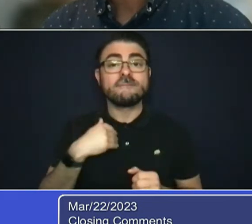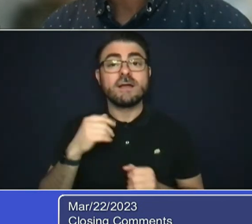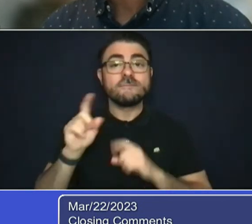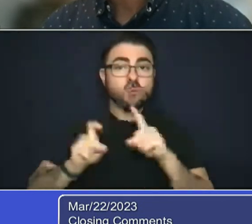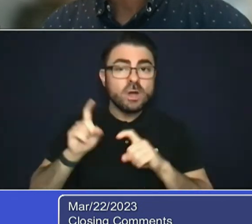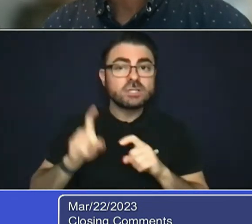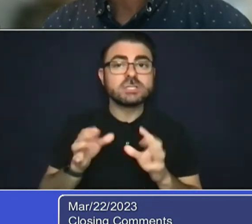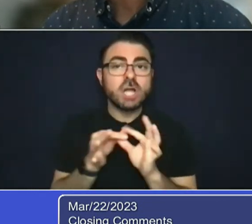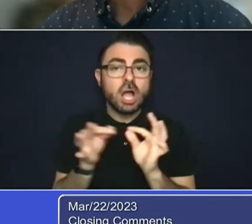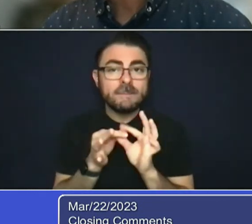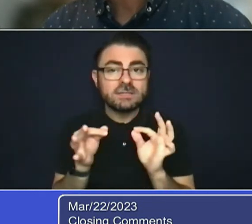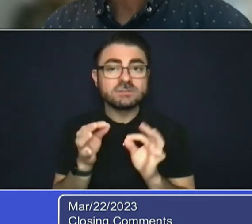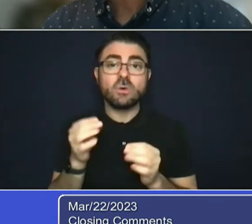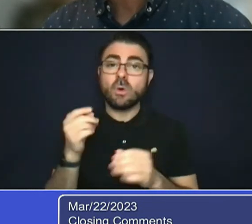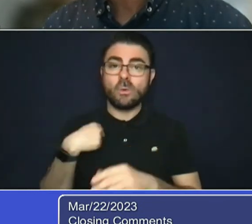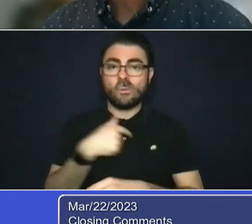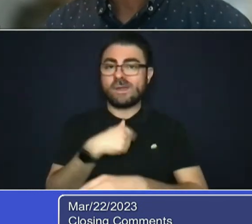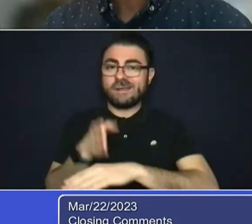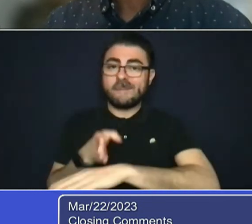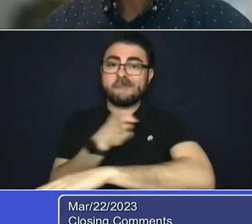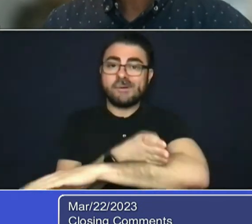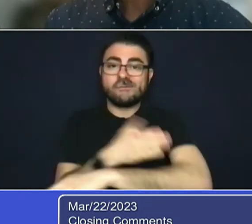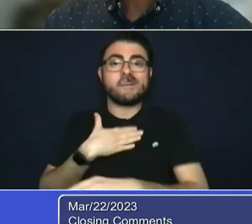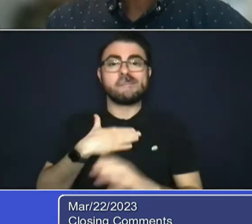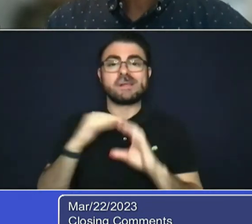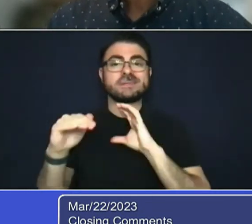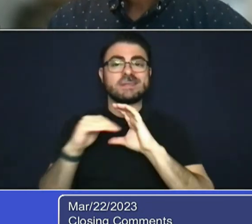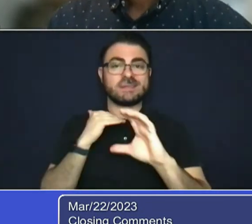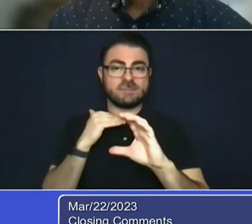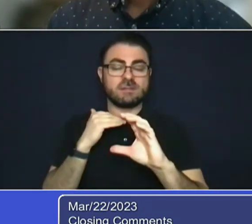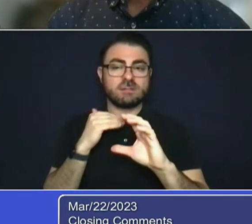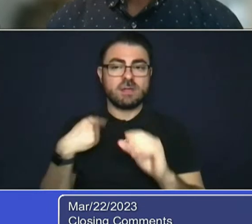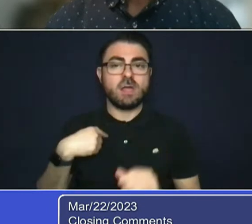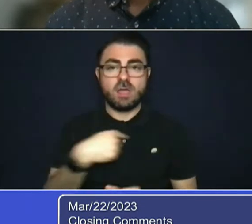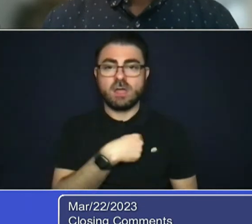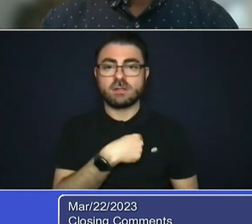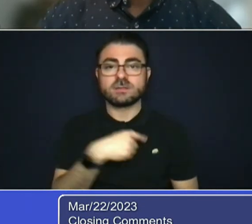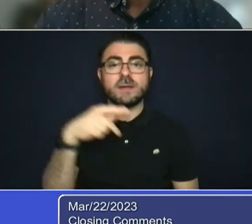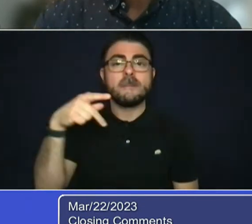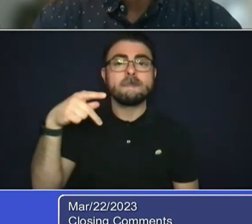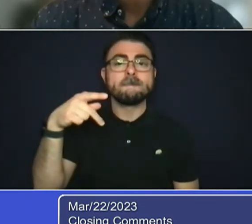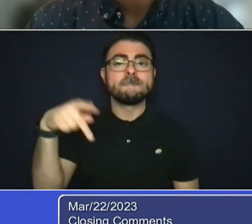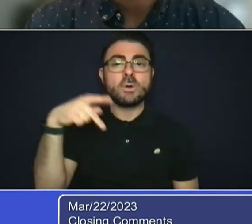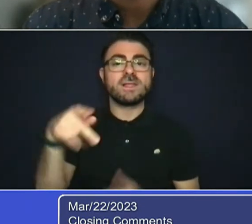ORIGINAL EMAIL AND FIND A LINK